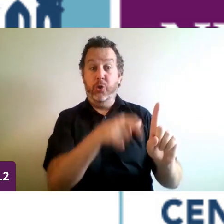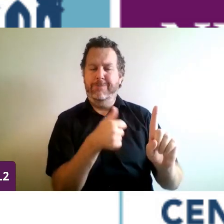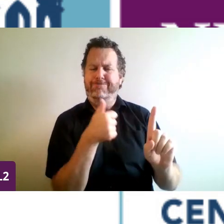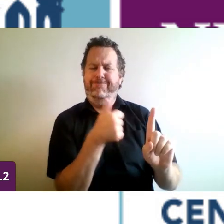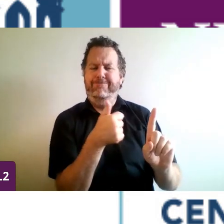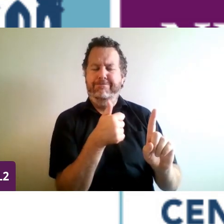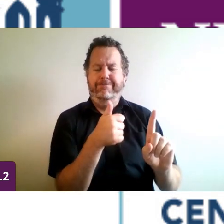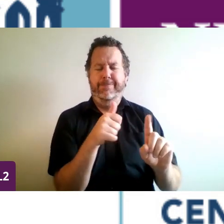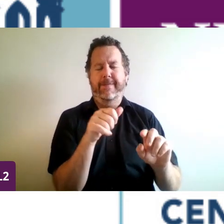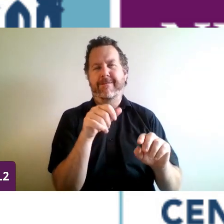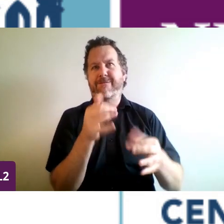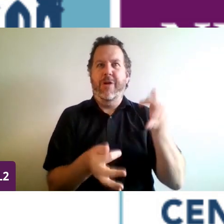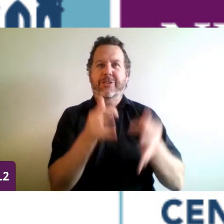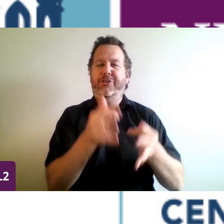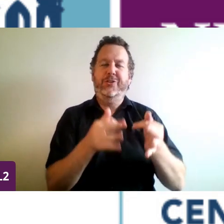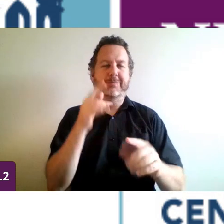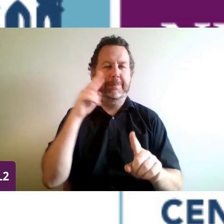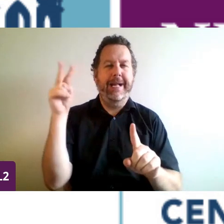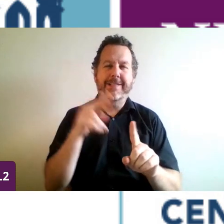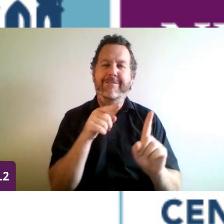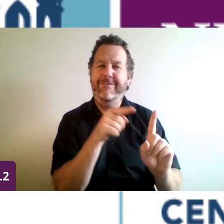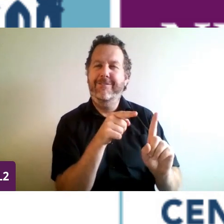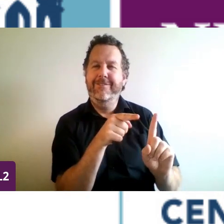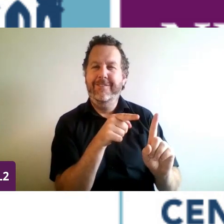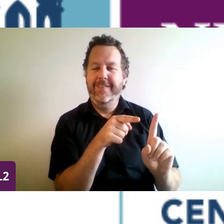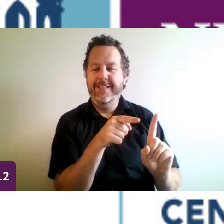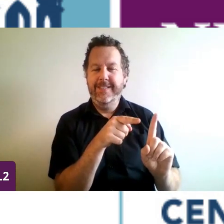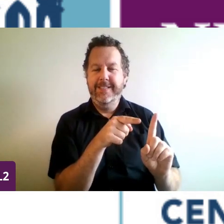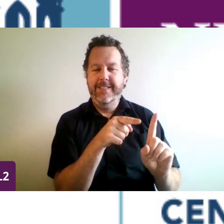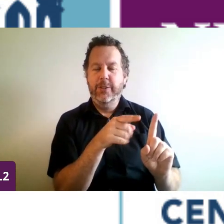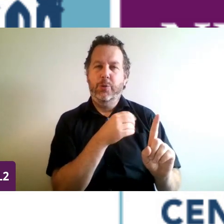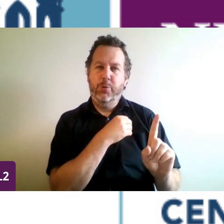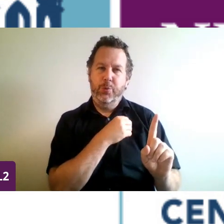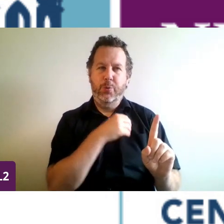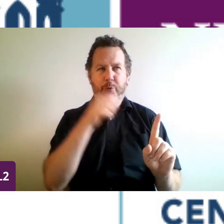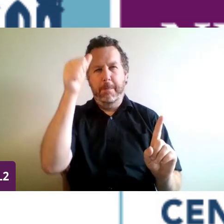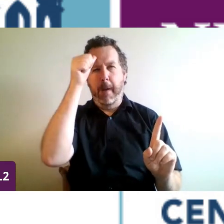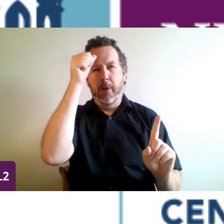to popular consumption of comedy per se. I also